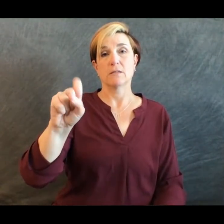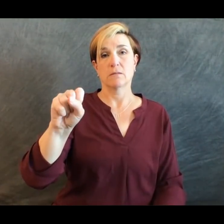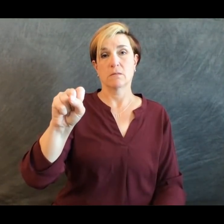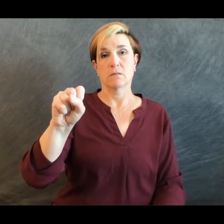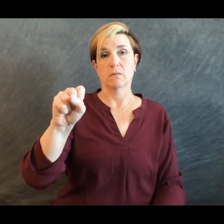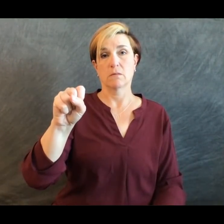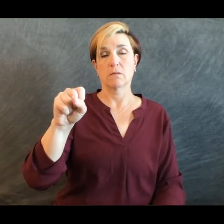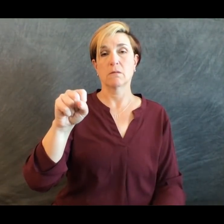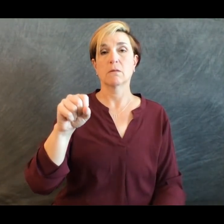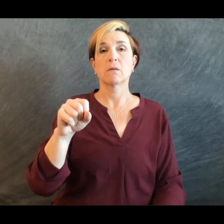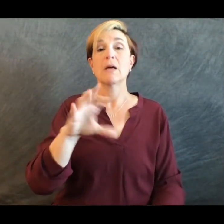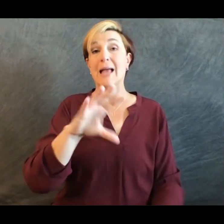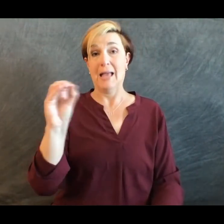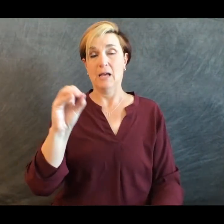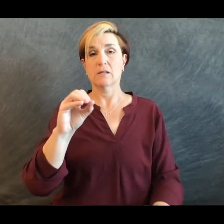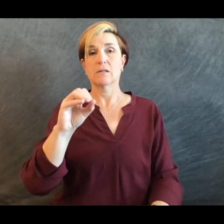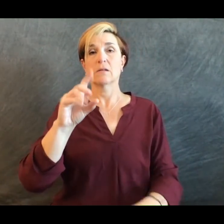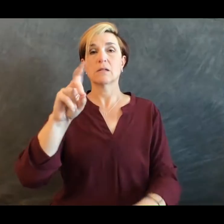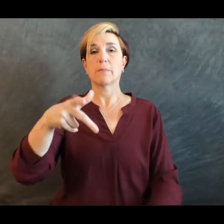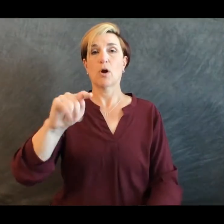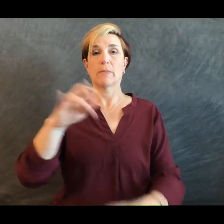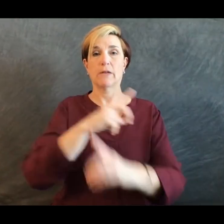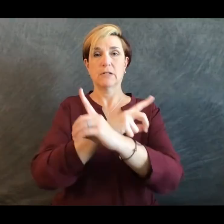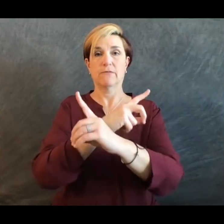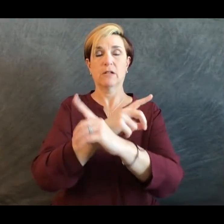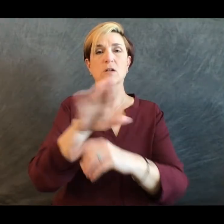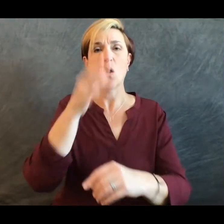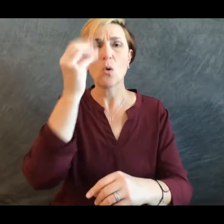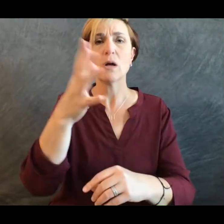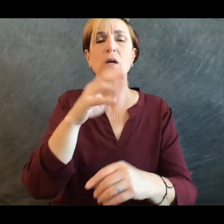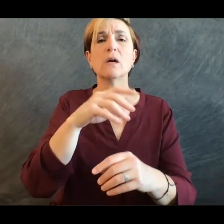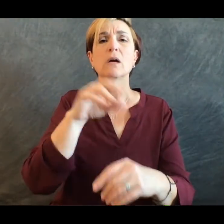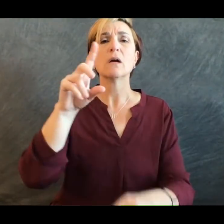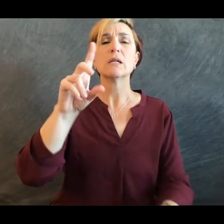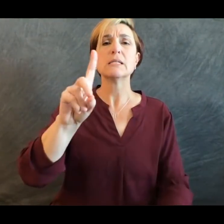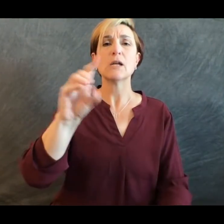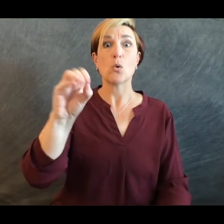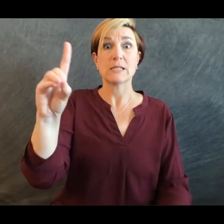the Department of Defense they're going to be sending us ten million n95 masks